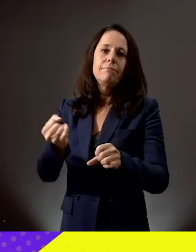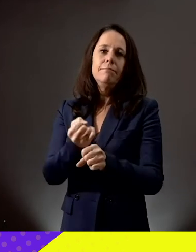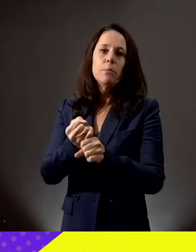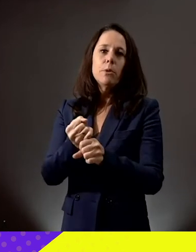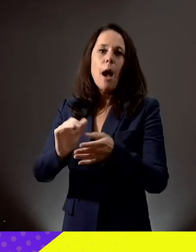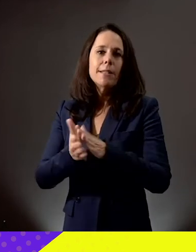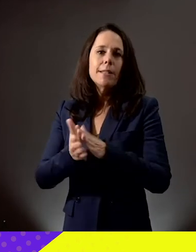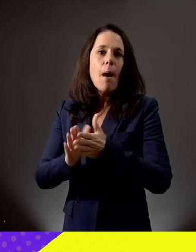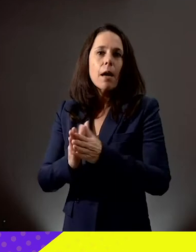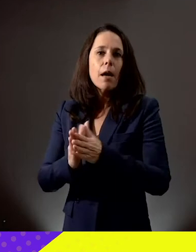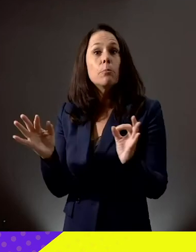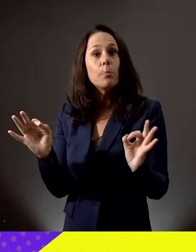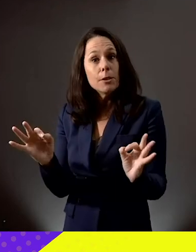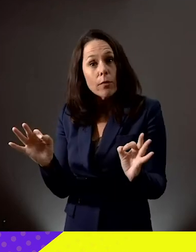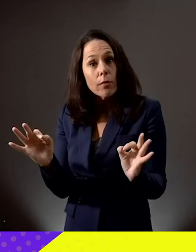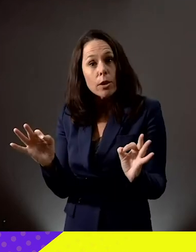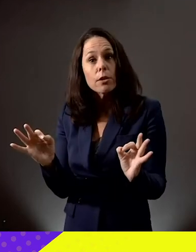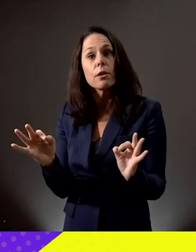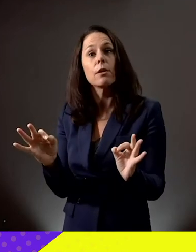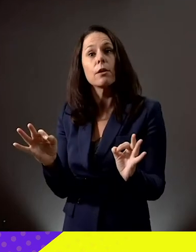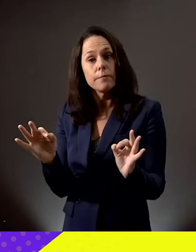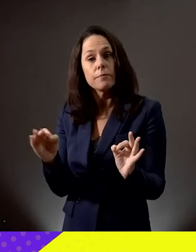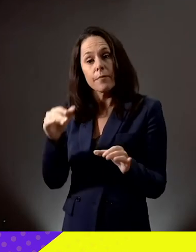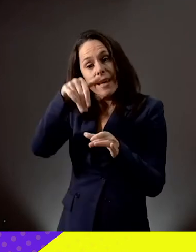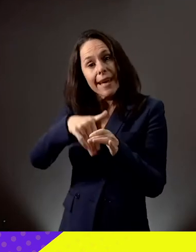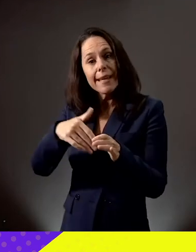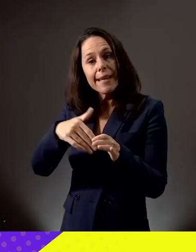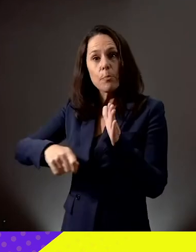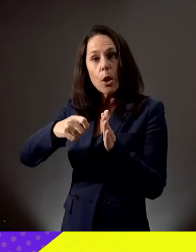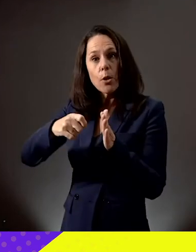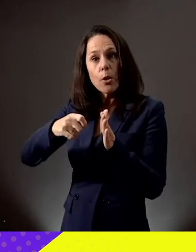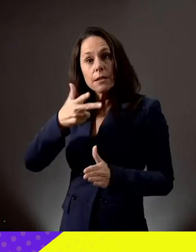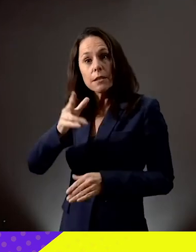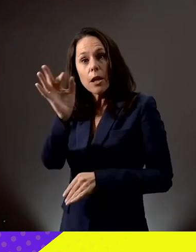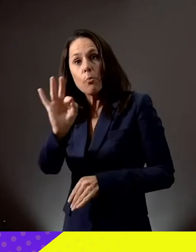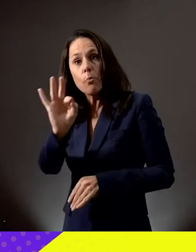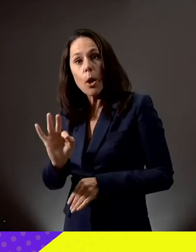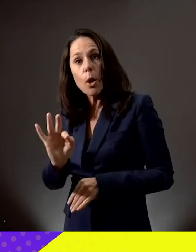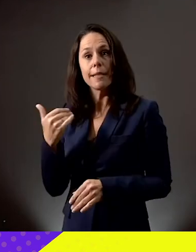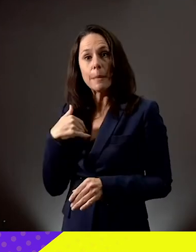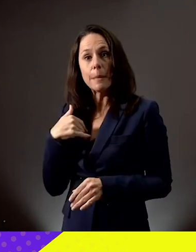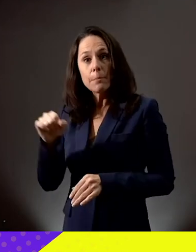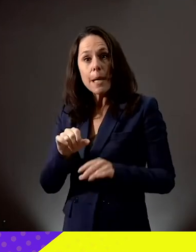that 80% of the participants in the job garden project...